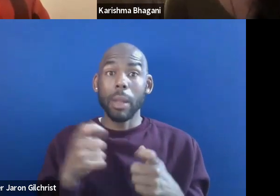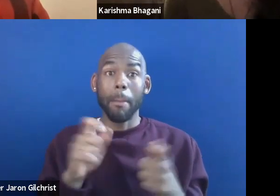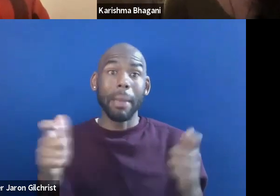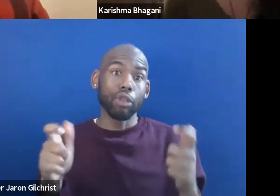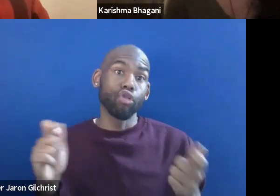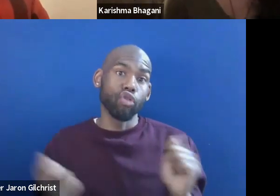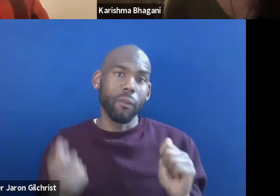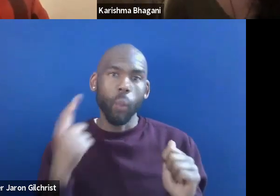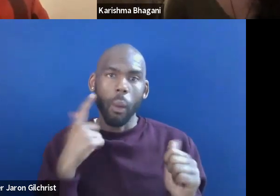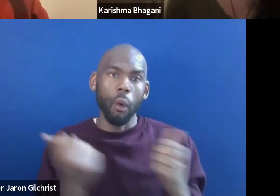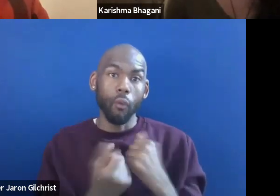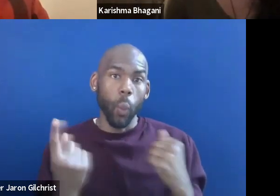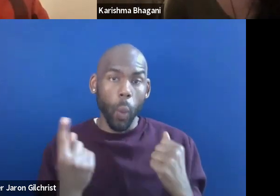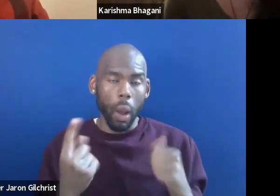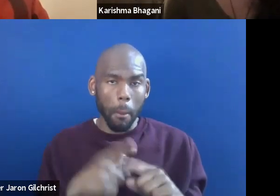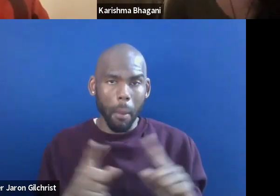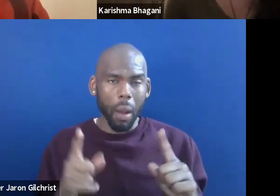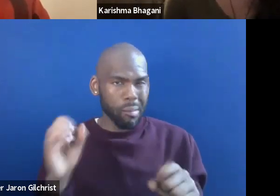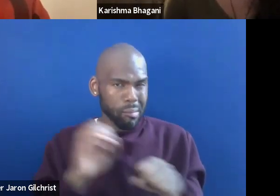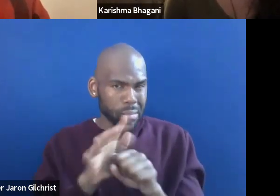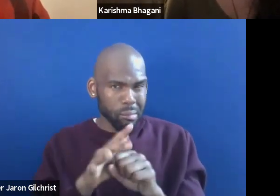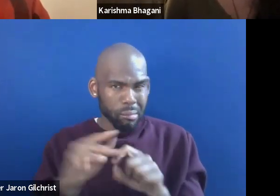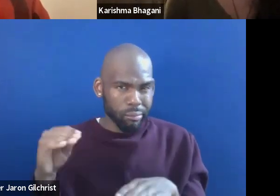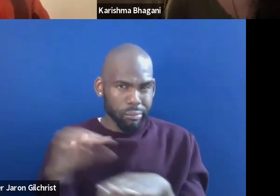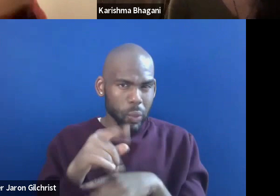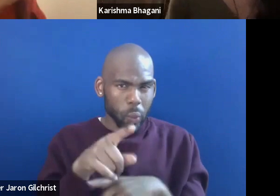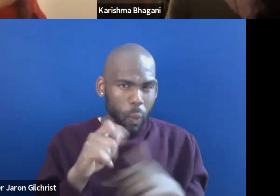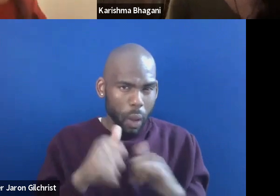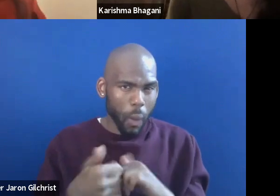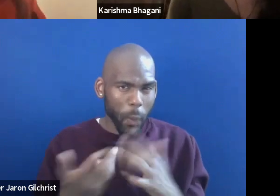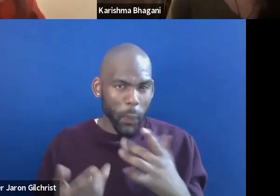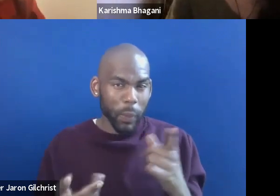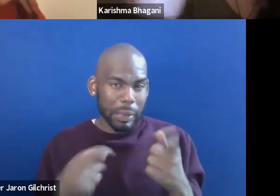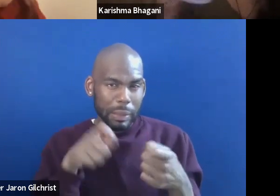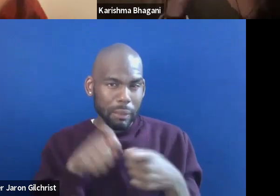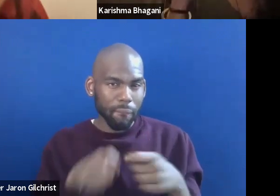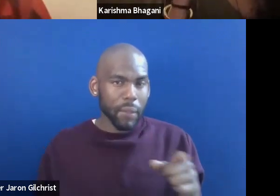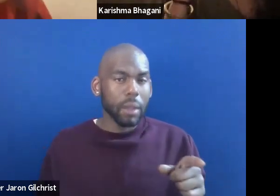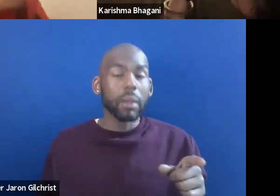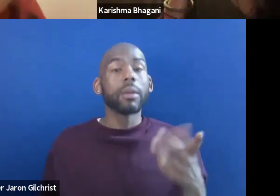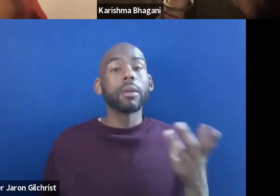but what was that experience like for you specifically? Yeah, I think, sure.